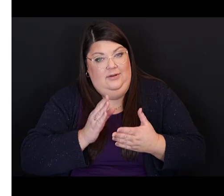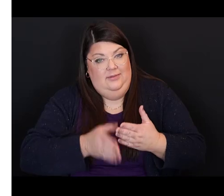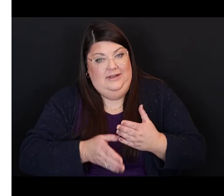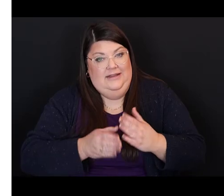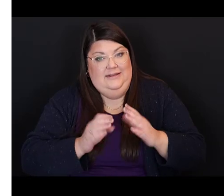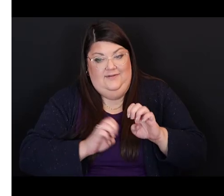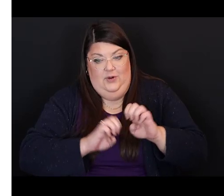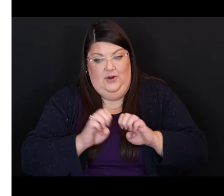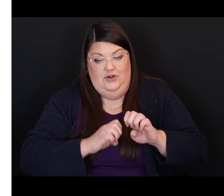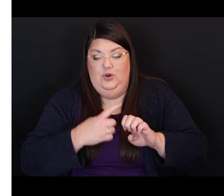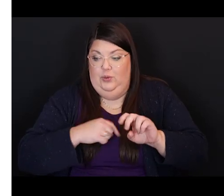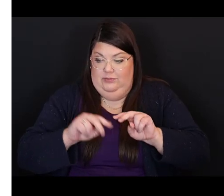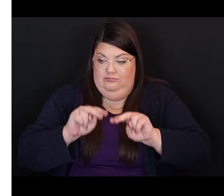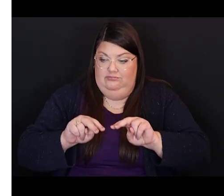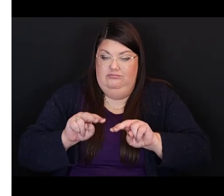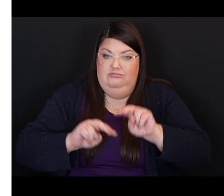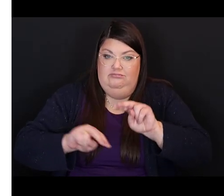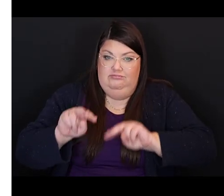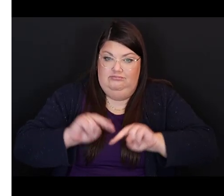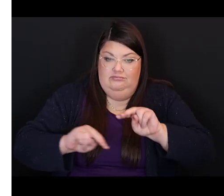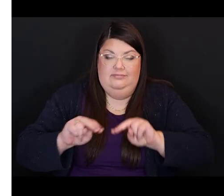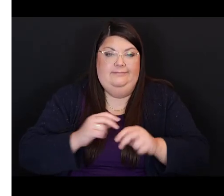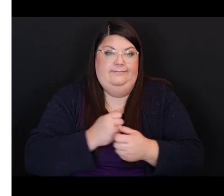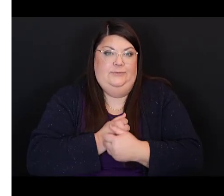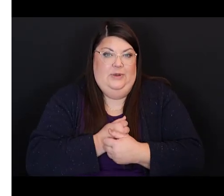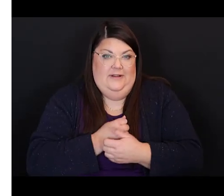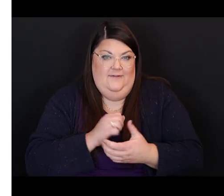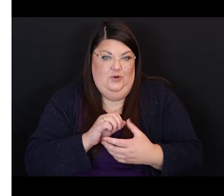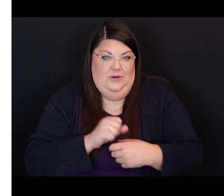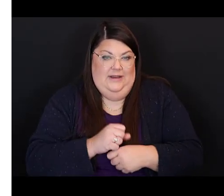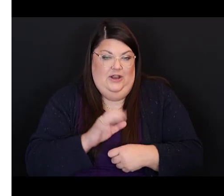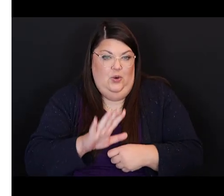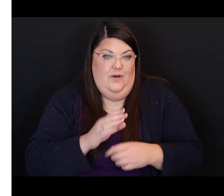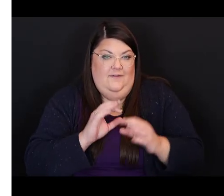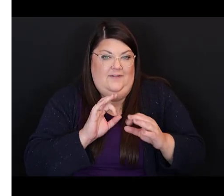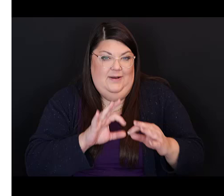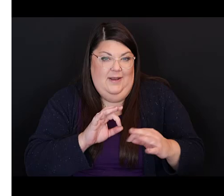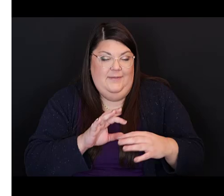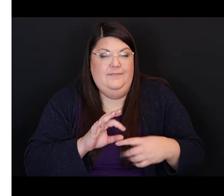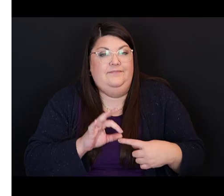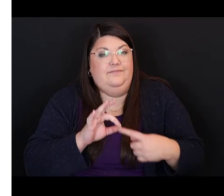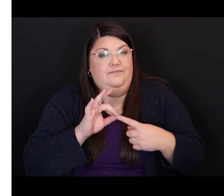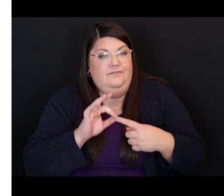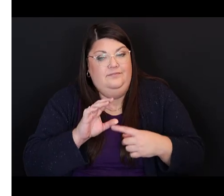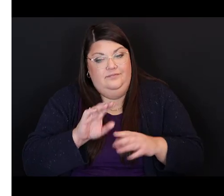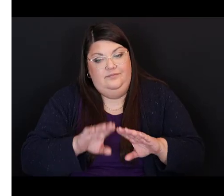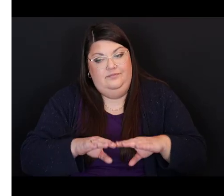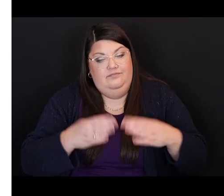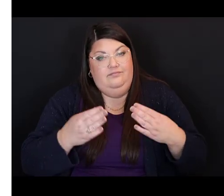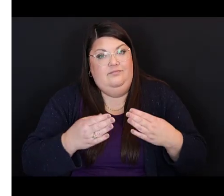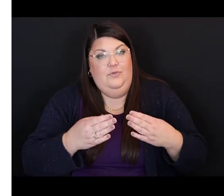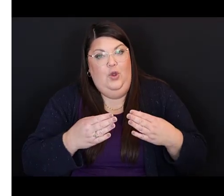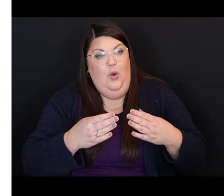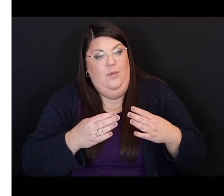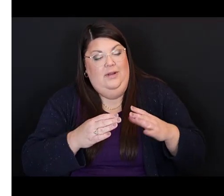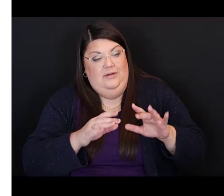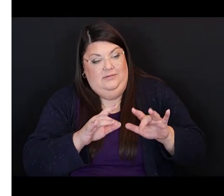training we go through it. We love to get your feedback especially at open-ended comments at